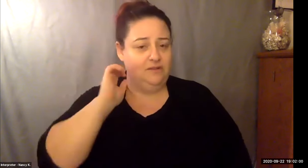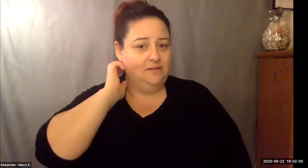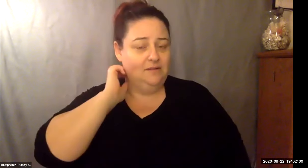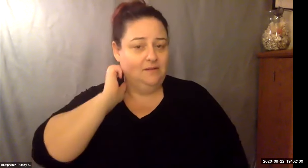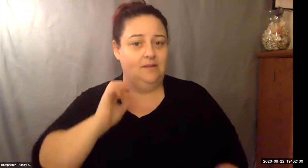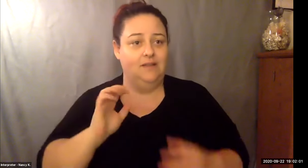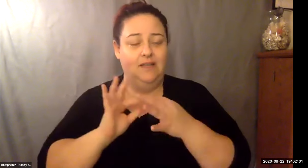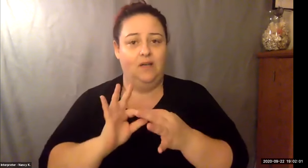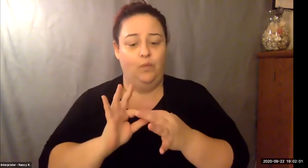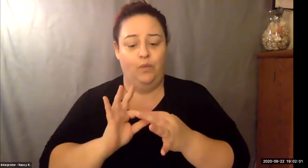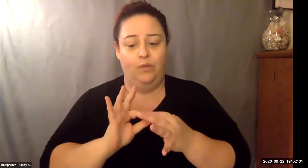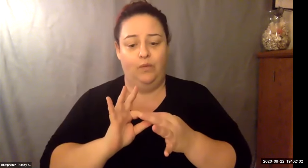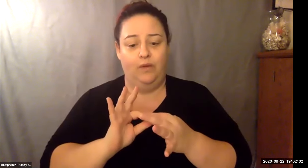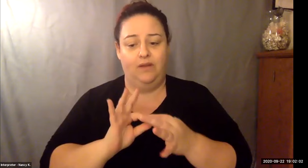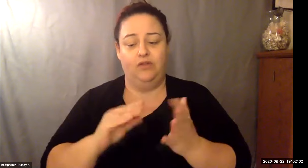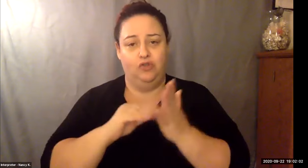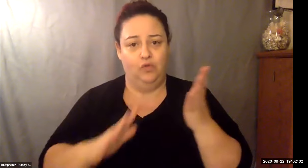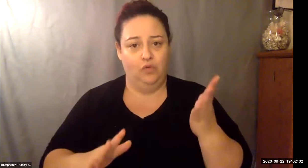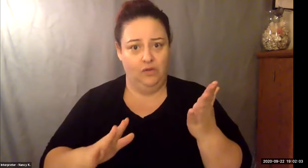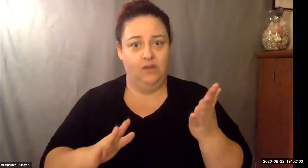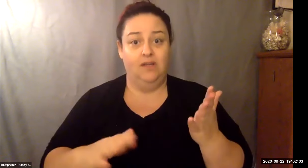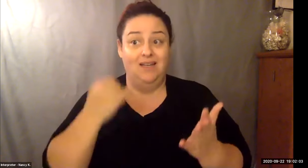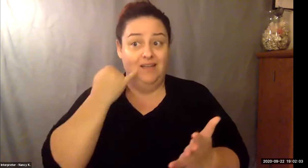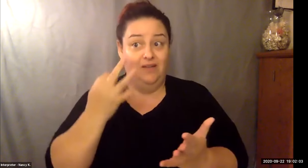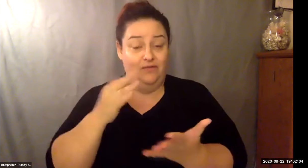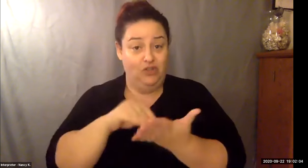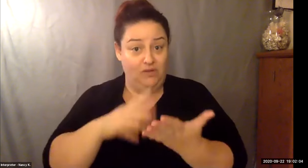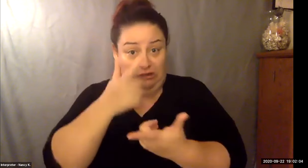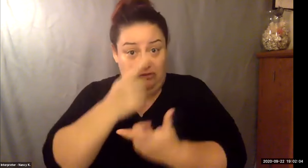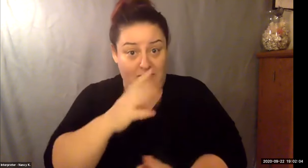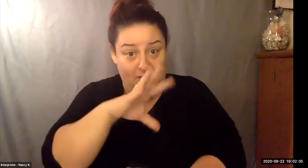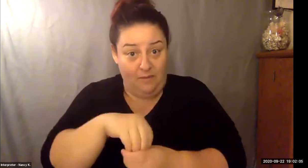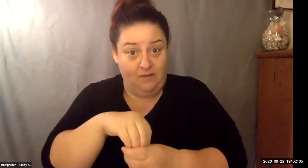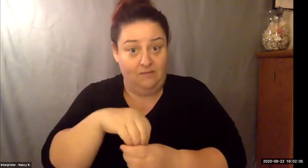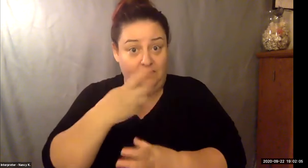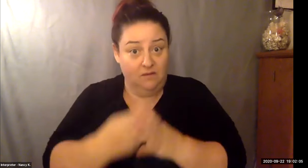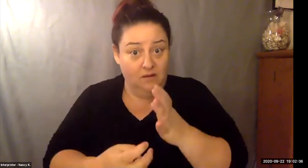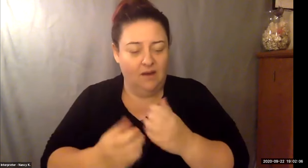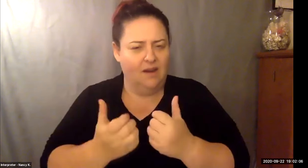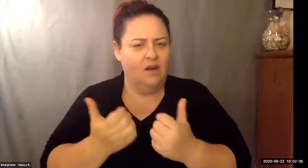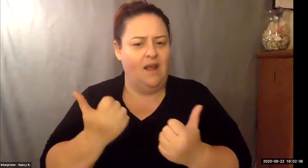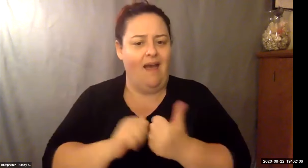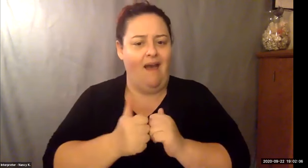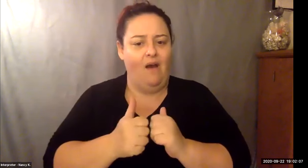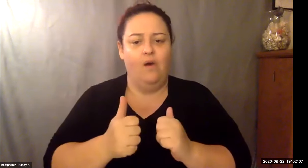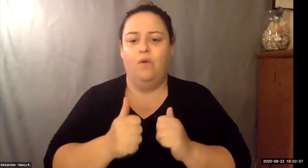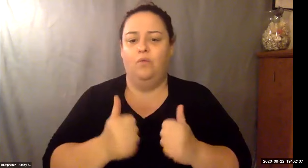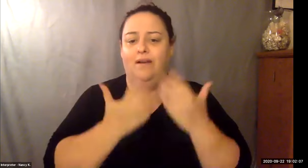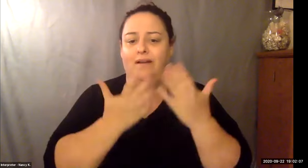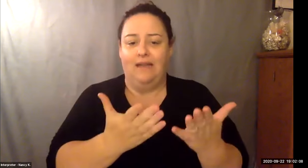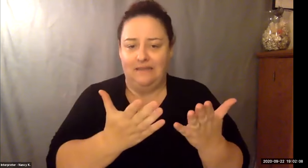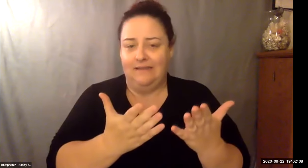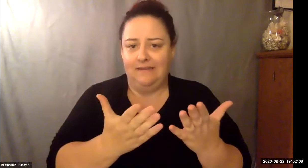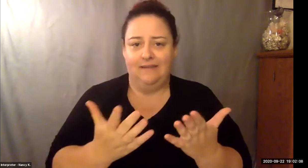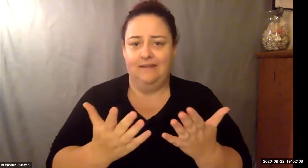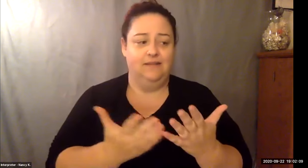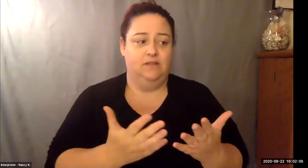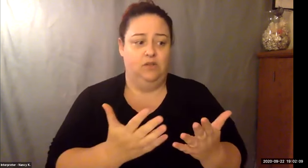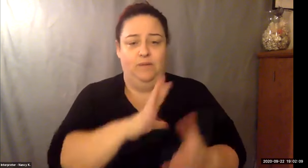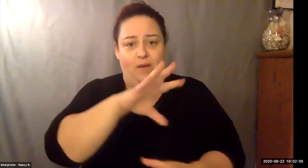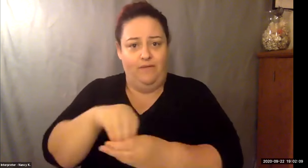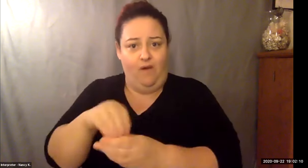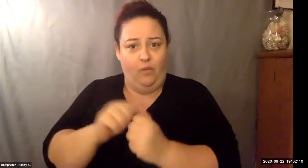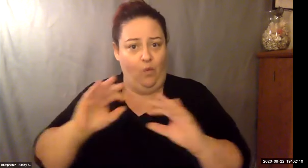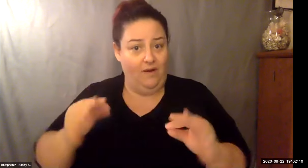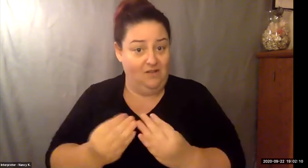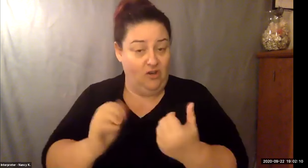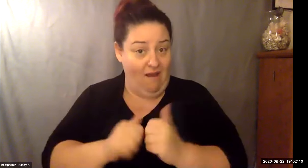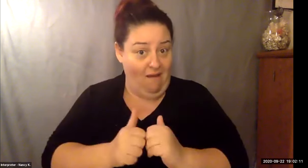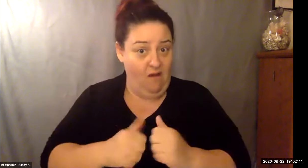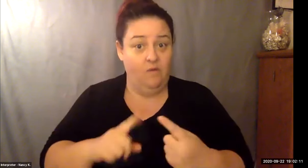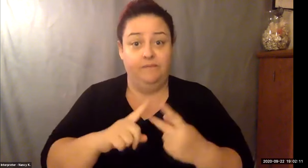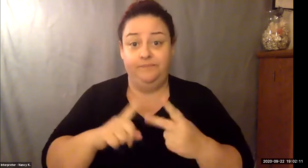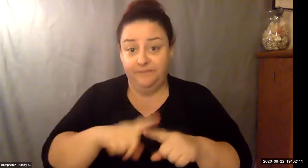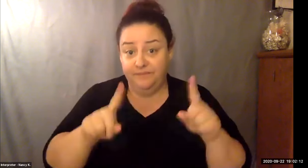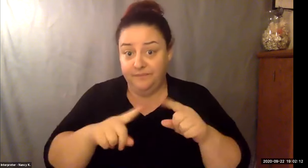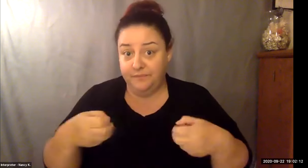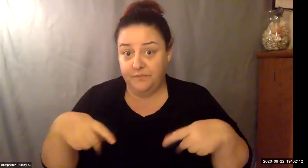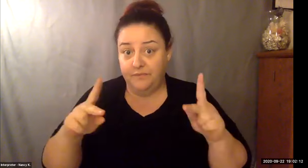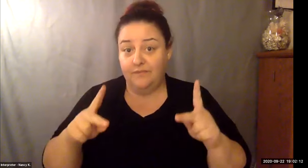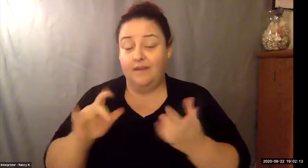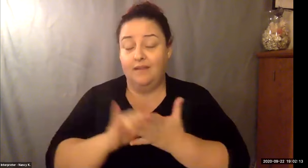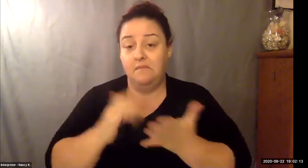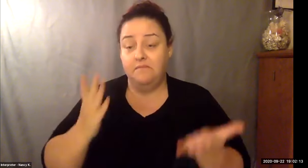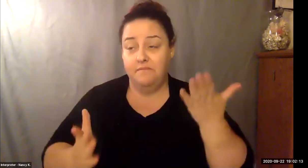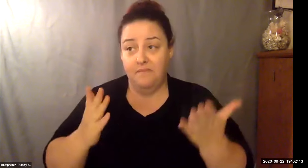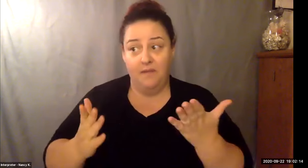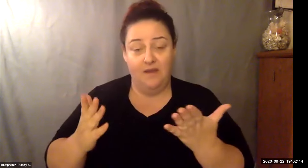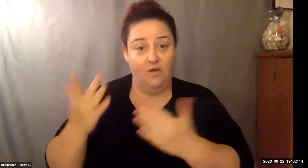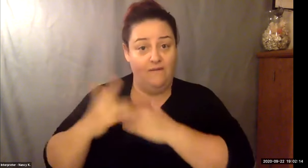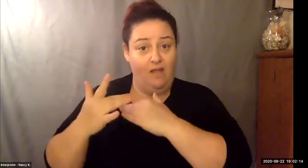Keith Wolling: So looking online for webinars and seeing what's going on is very important. And you may pick up some ideas and further ideas, but I think the key is is following the travel companies, the hotel companies.